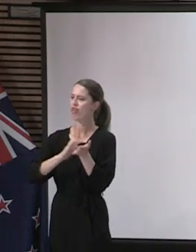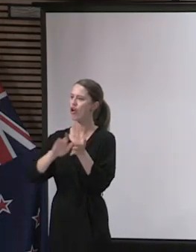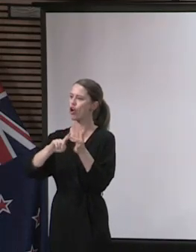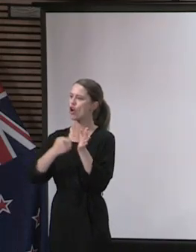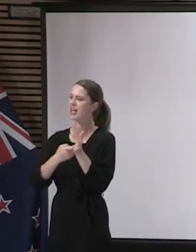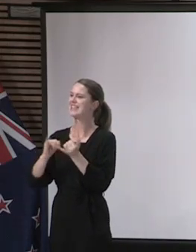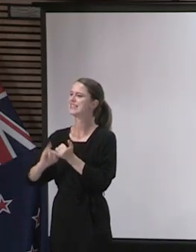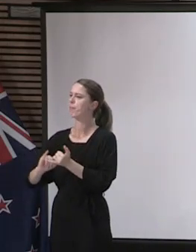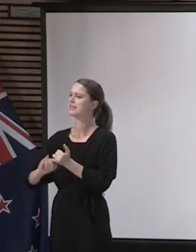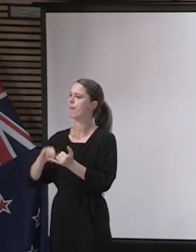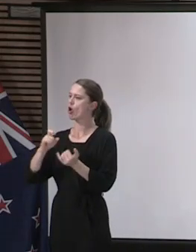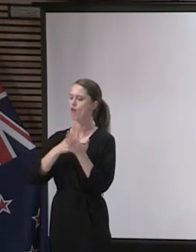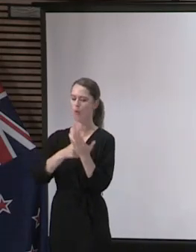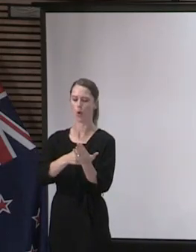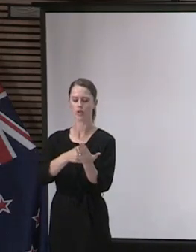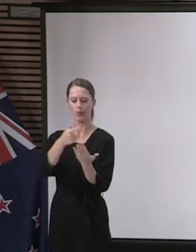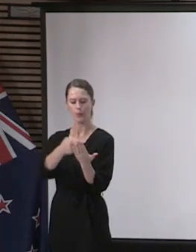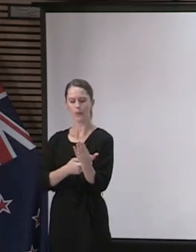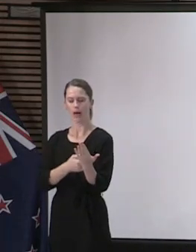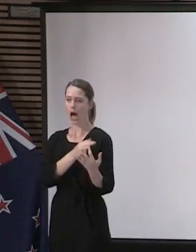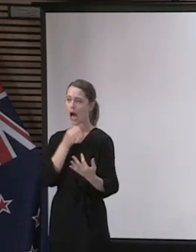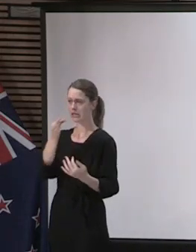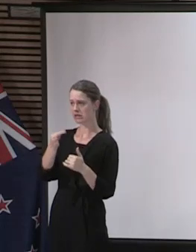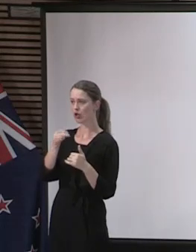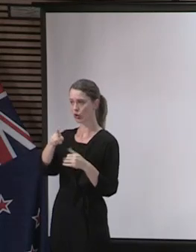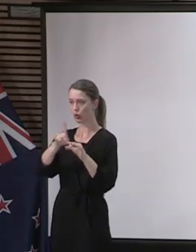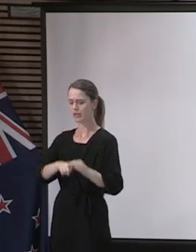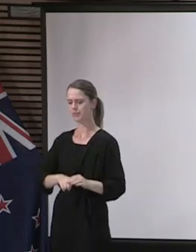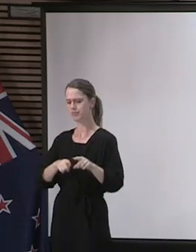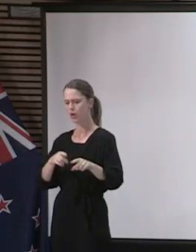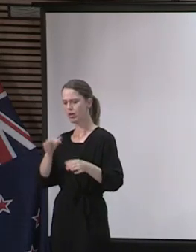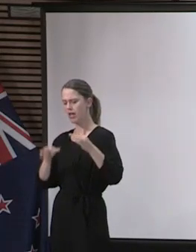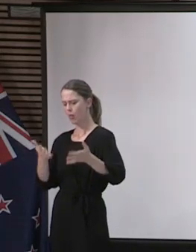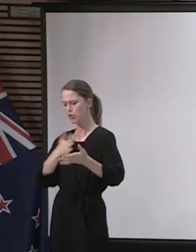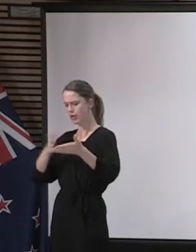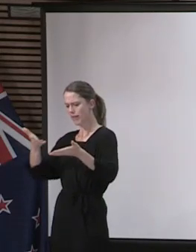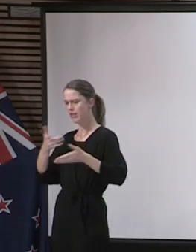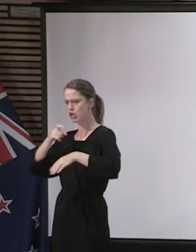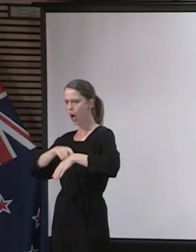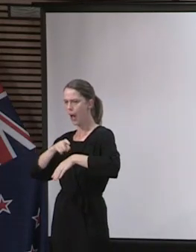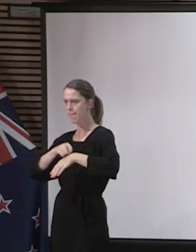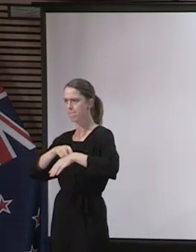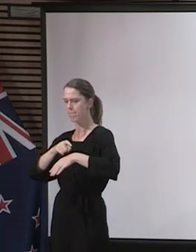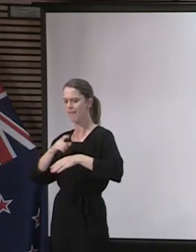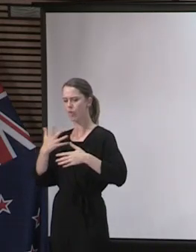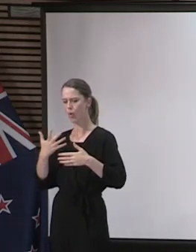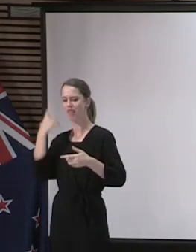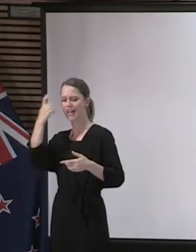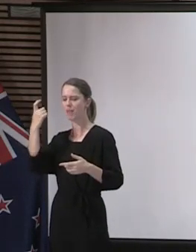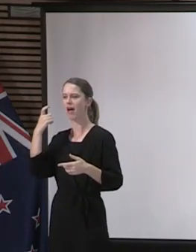not always see. It has the dull effect for me. To see the Simpson report and to answer